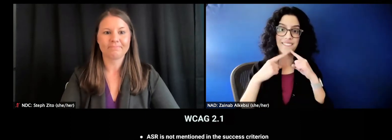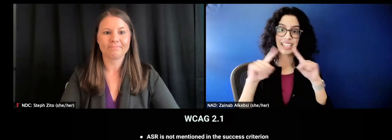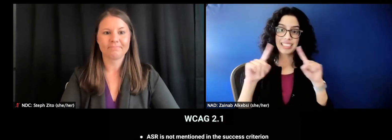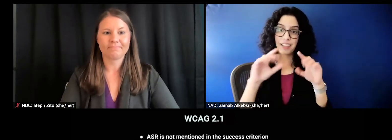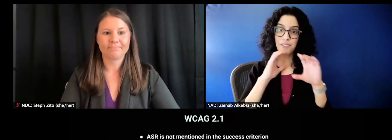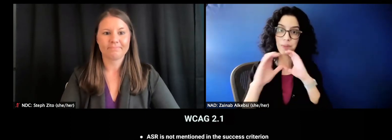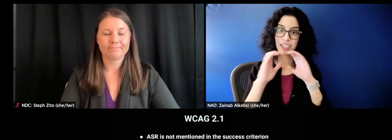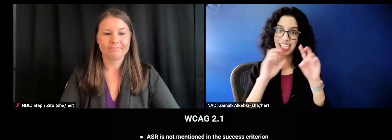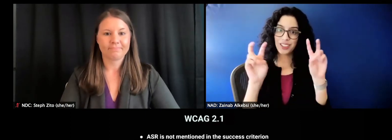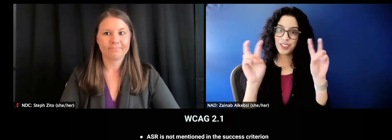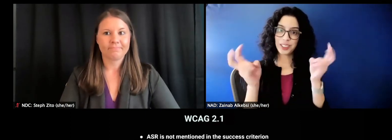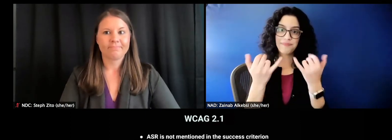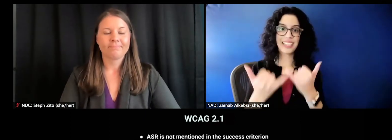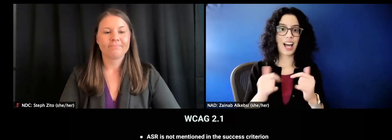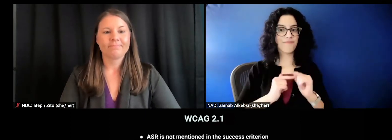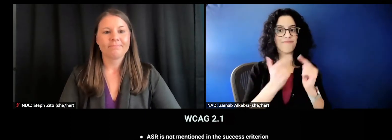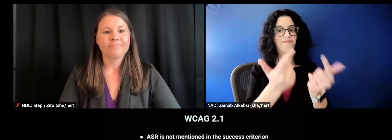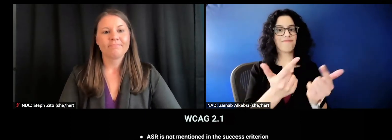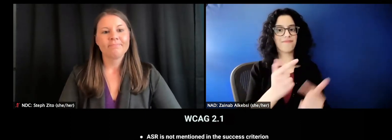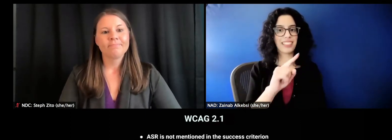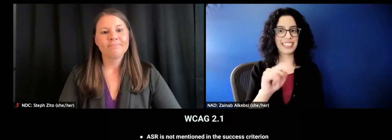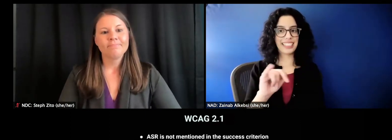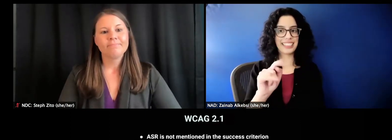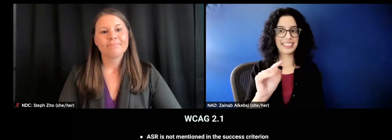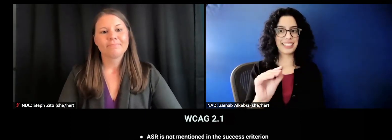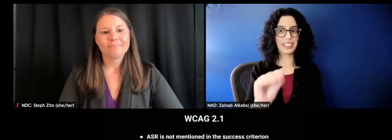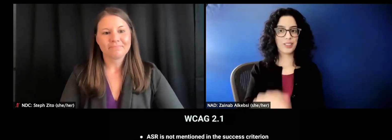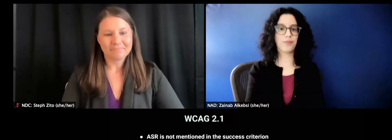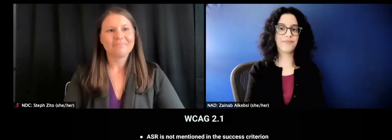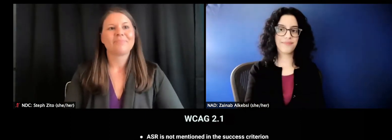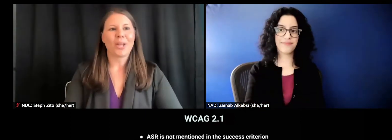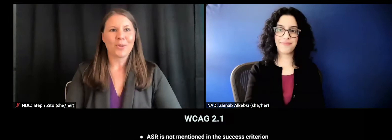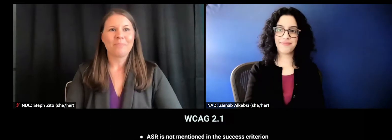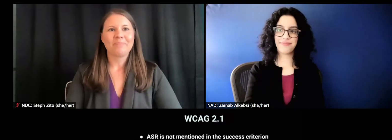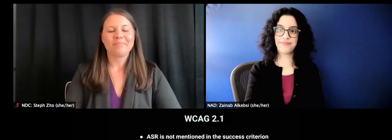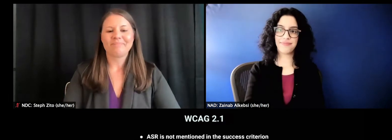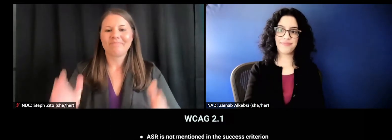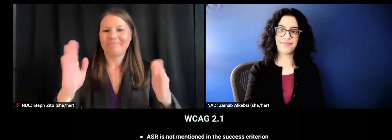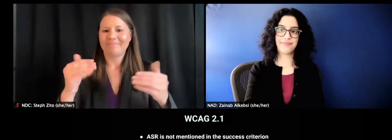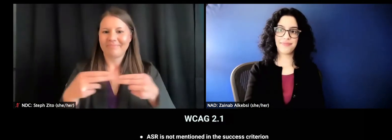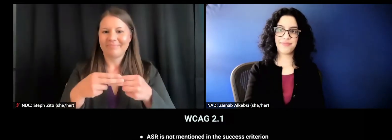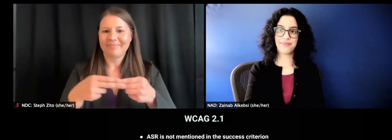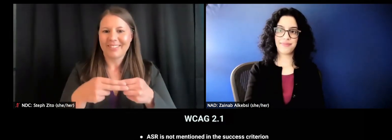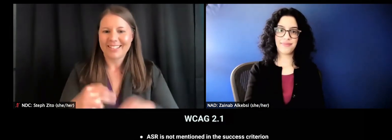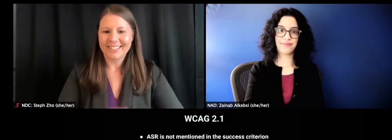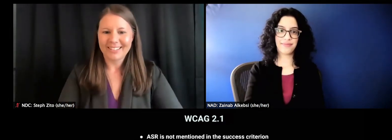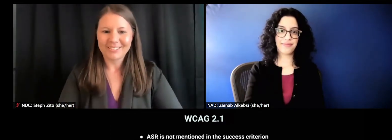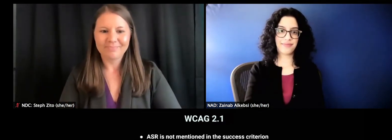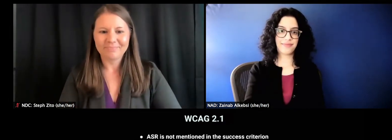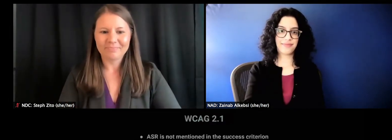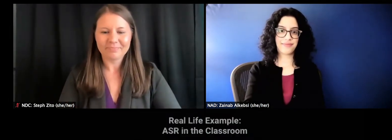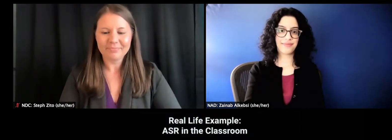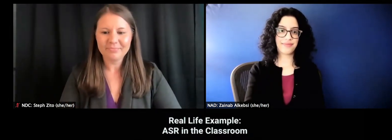And that is what effective communication means. Next slide and we'll turn it over to Zito. Thank you, Zainab.